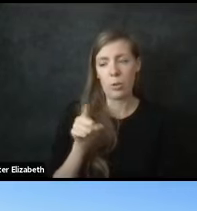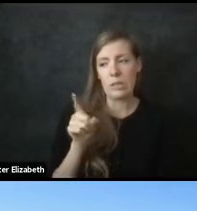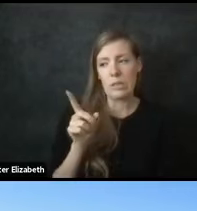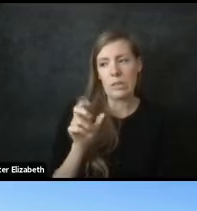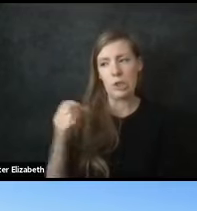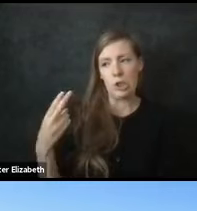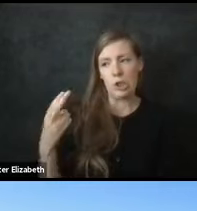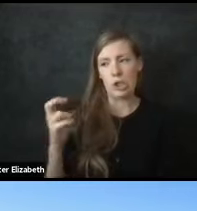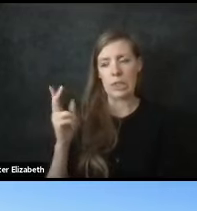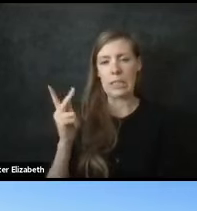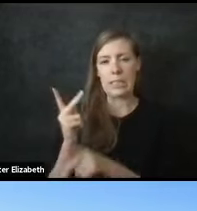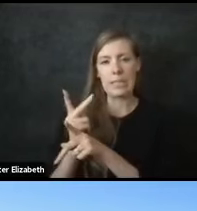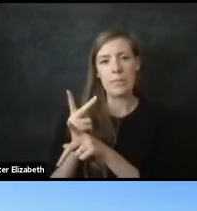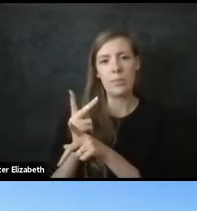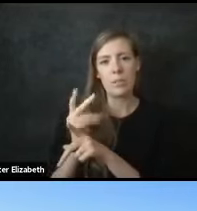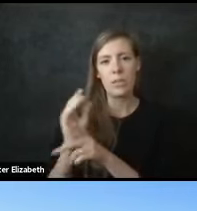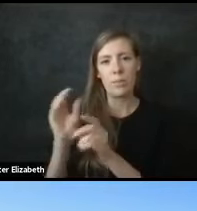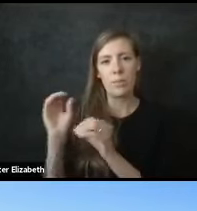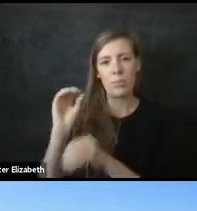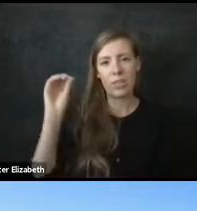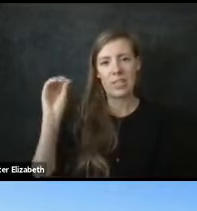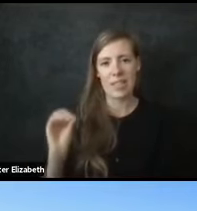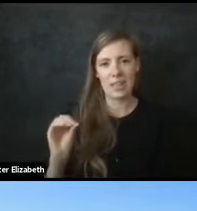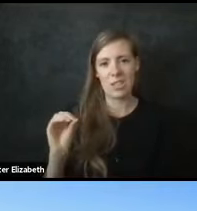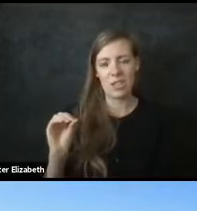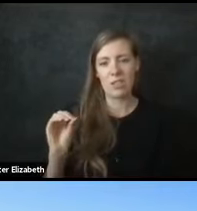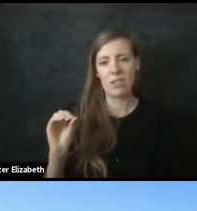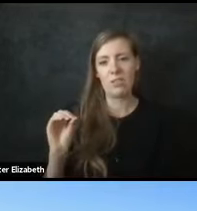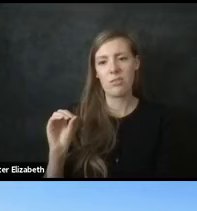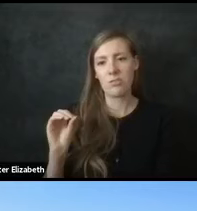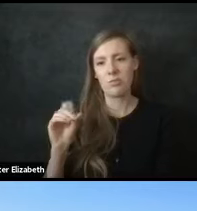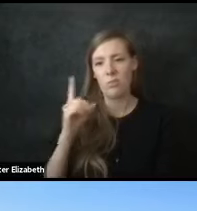statistics on the number of hospitalizations in the ICU